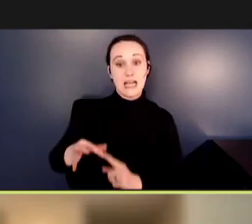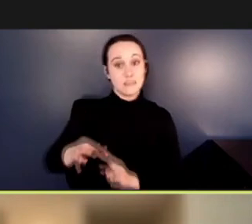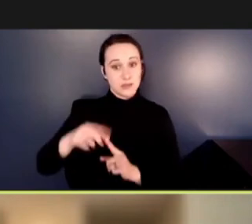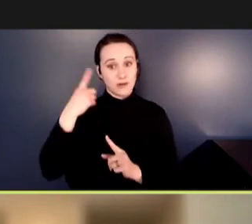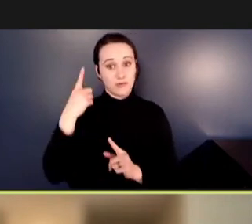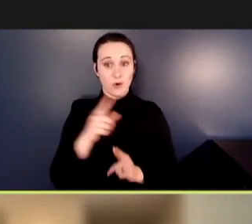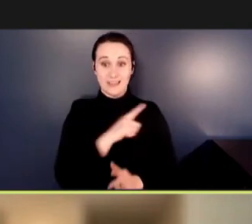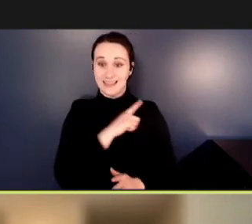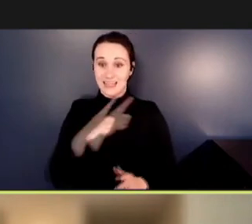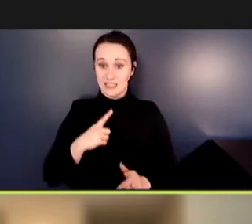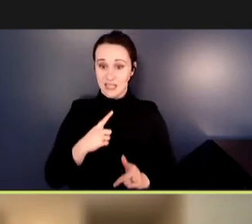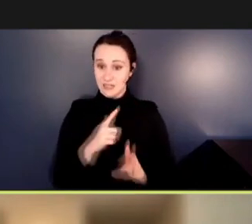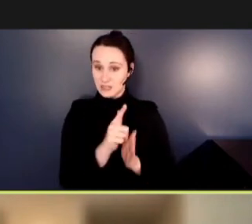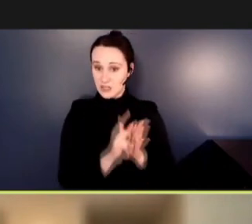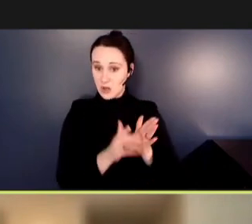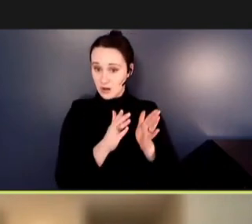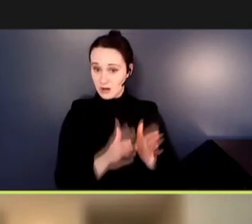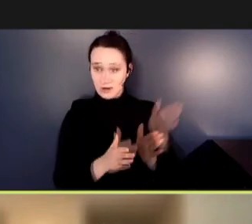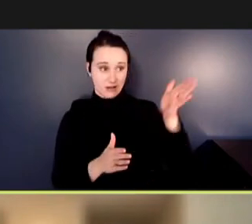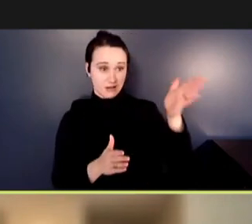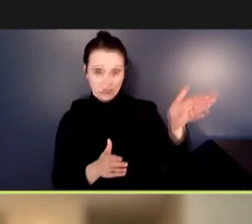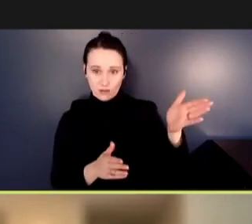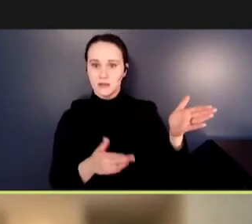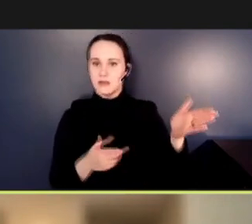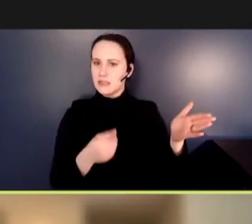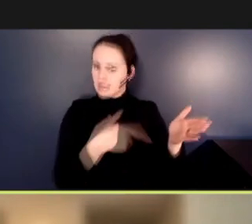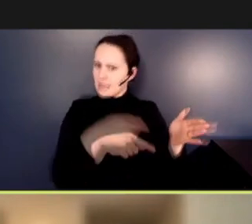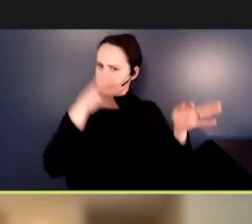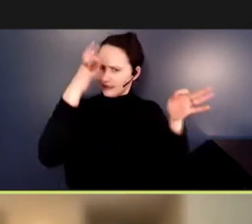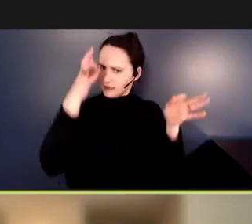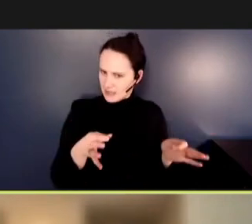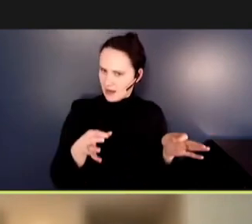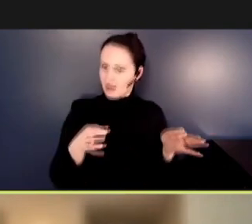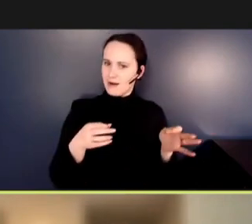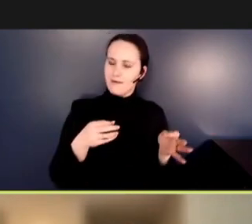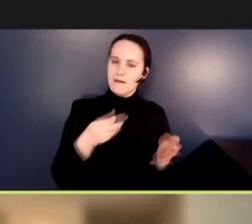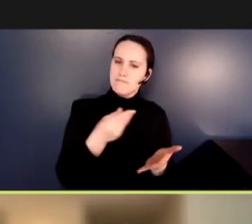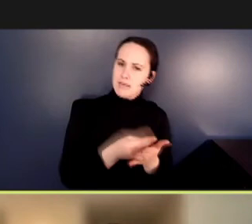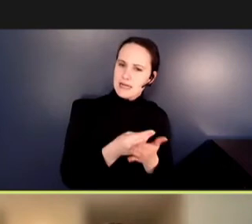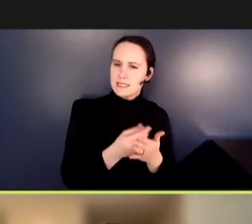hard and difficult decisions on funding. They're deciding on funding decisions between programs,